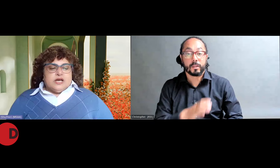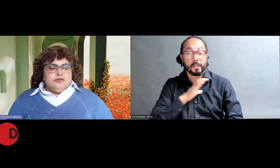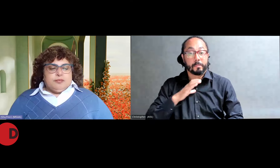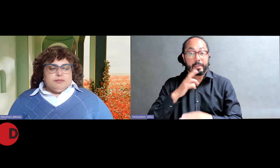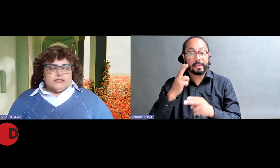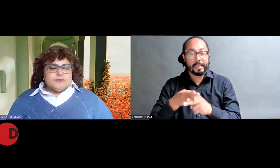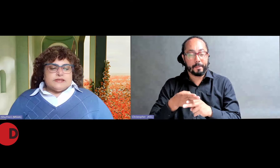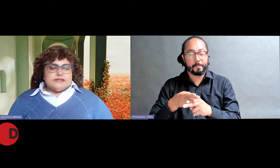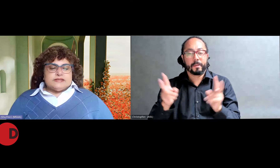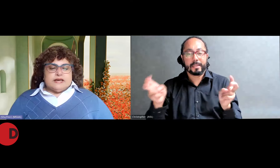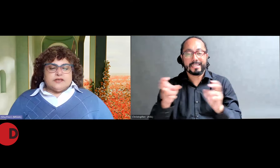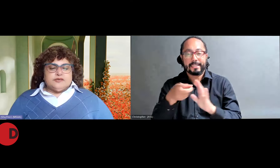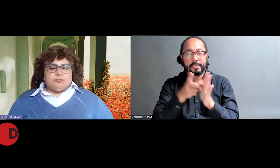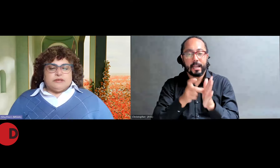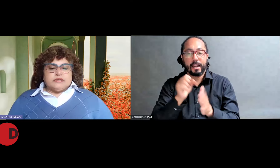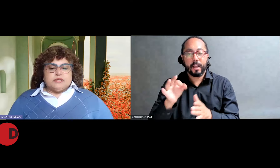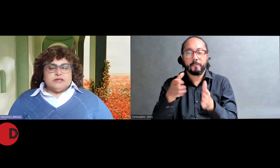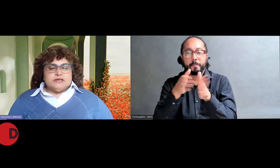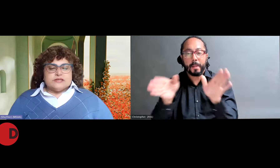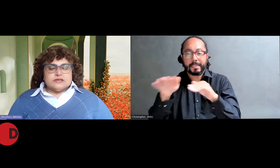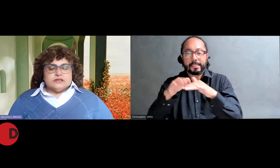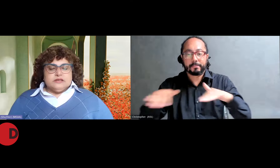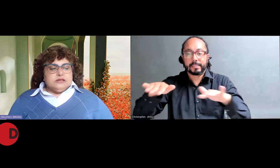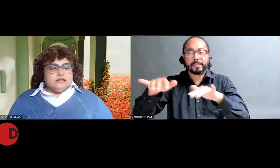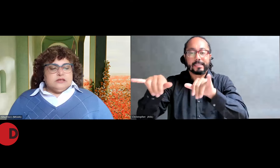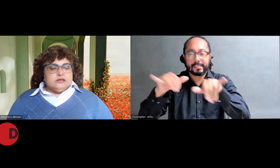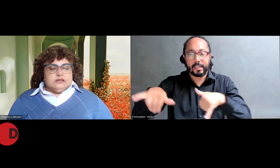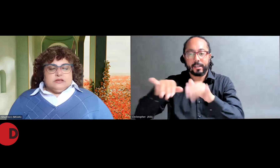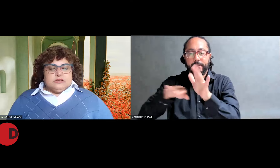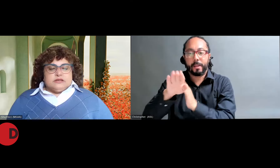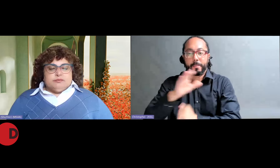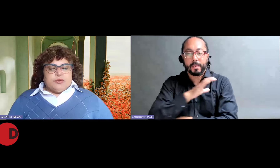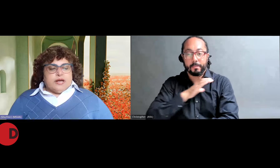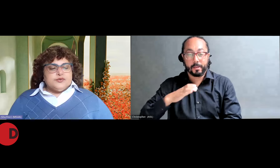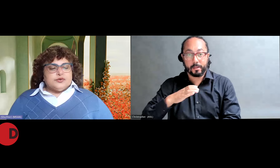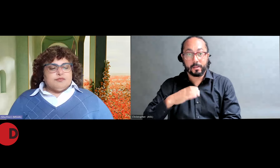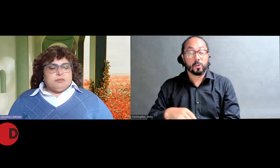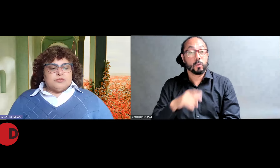The Design of Public Spaces Standards Development Committee